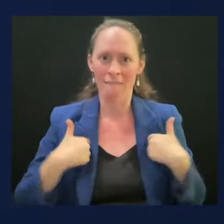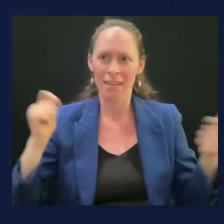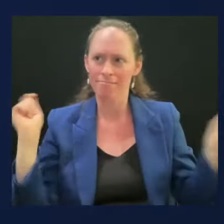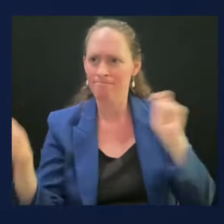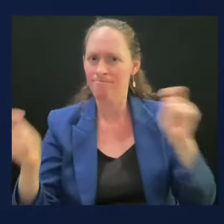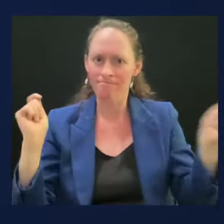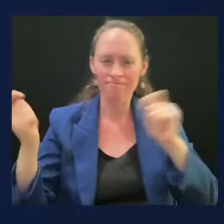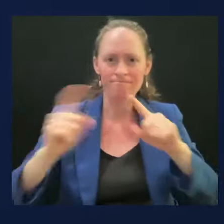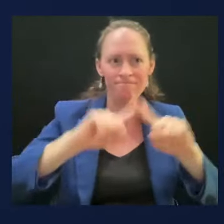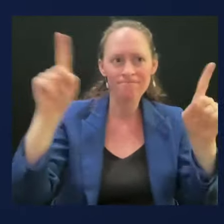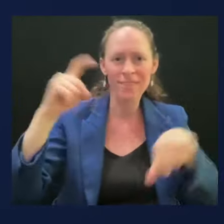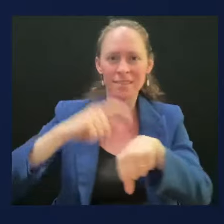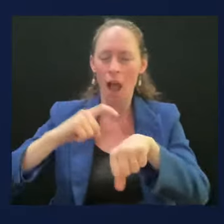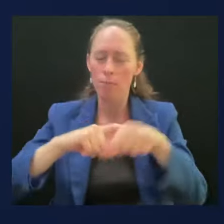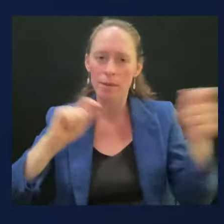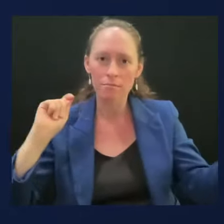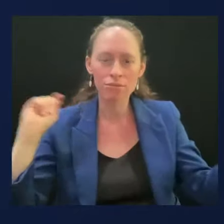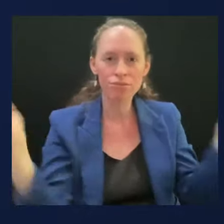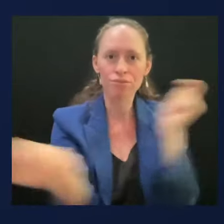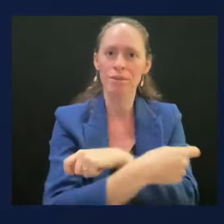we face stronger than we entered it.